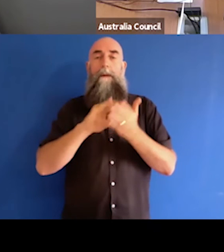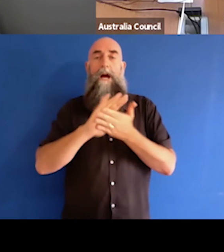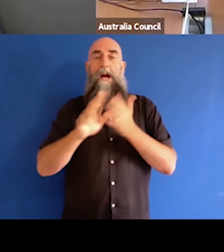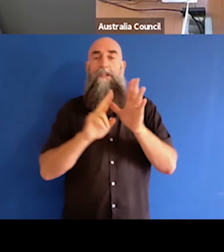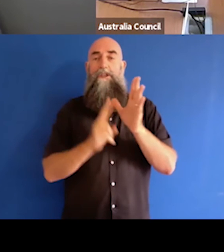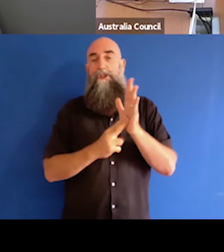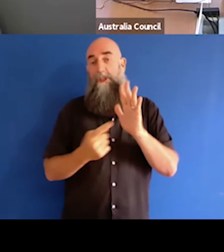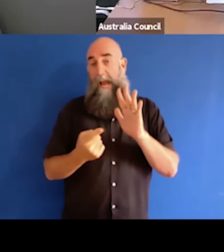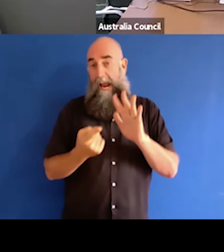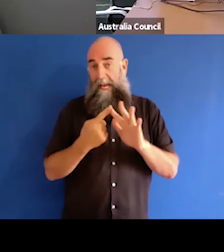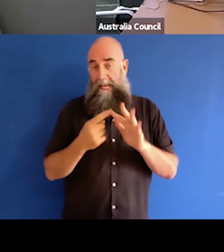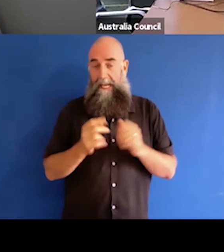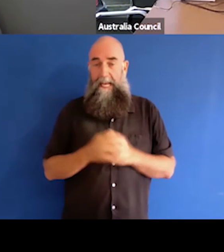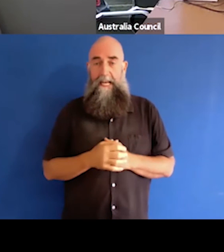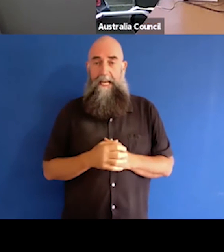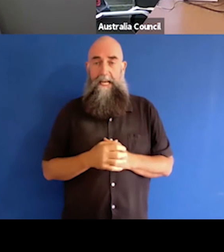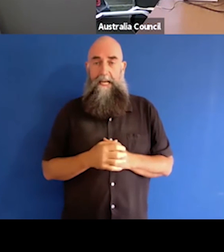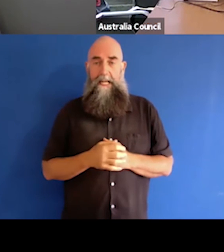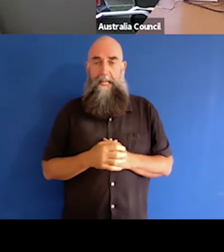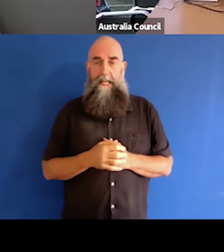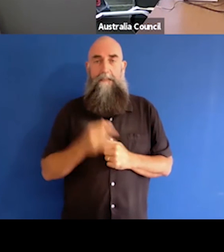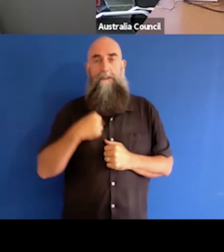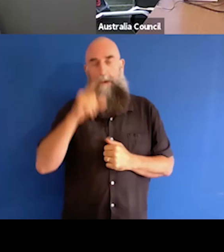so that our interpreter can interpret.